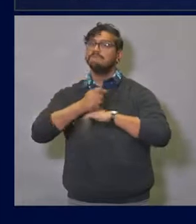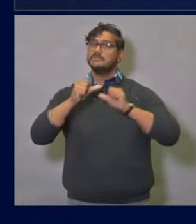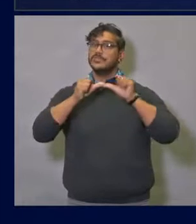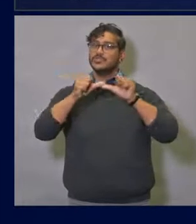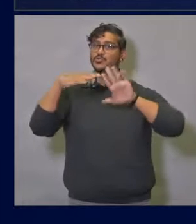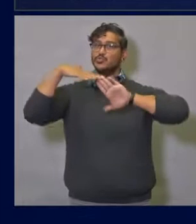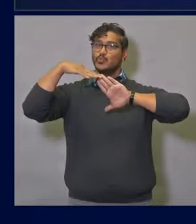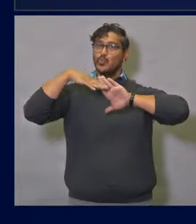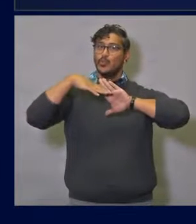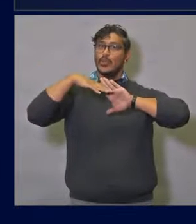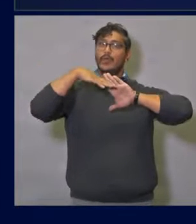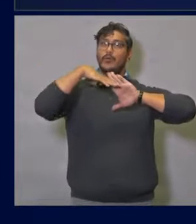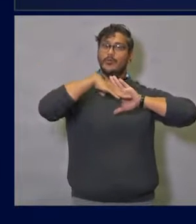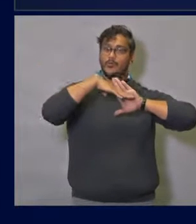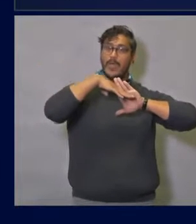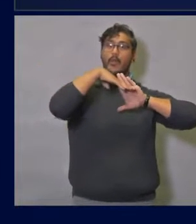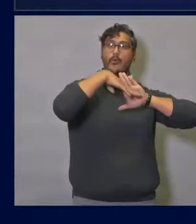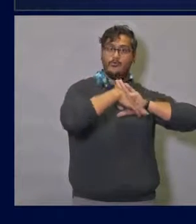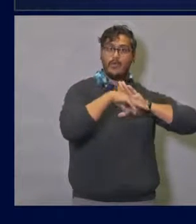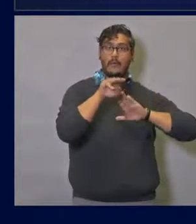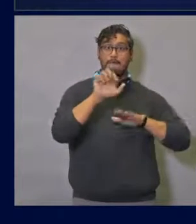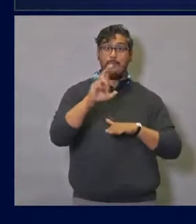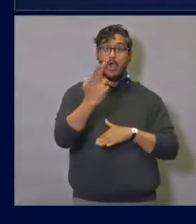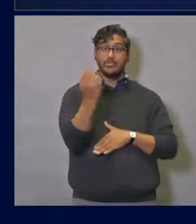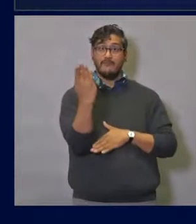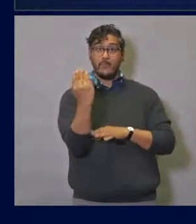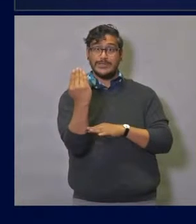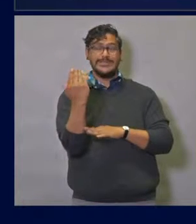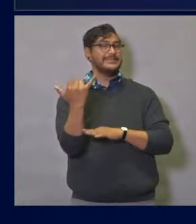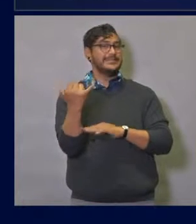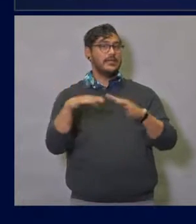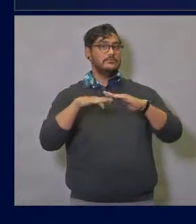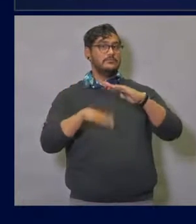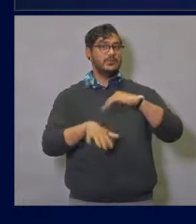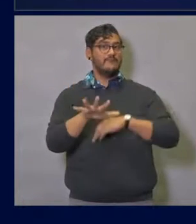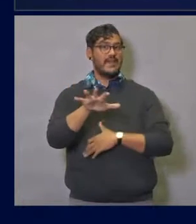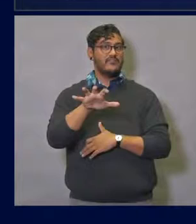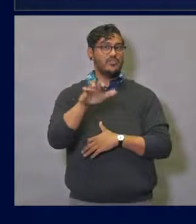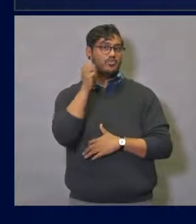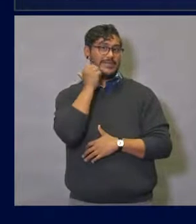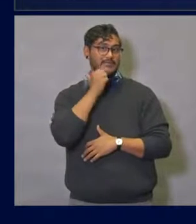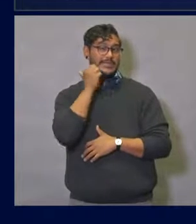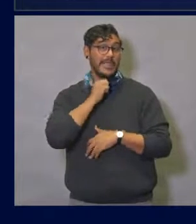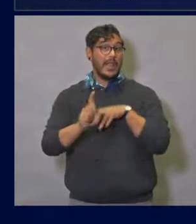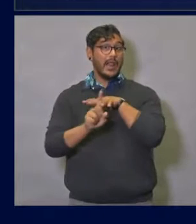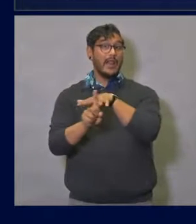THE SEVEN DAY AVERAGE NUMBER OF CASES BY EPISODE OF DATE HAS